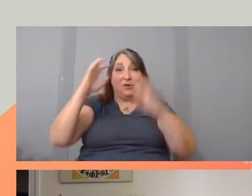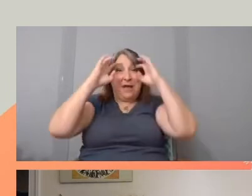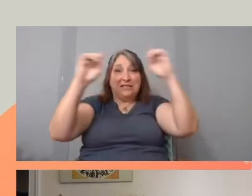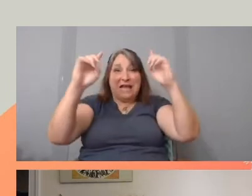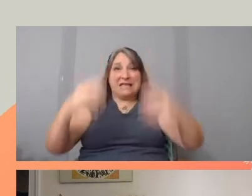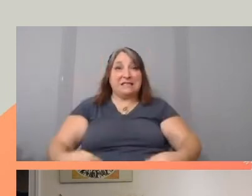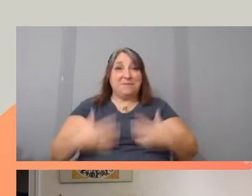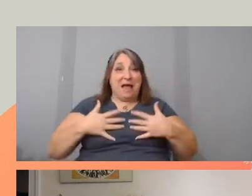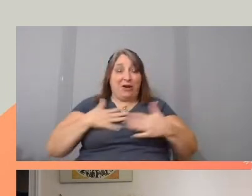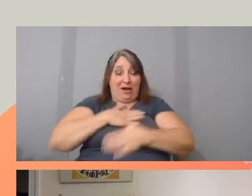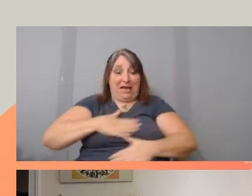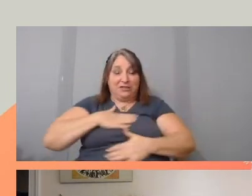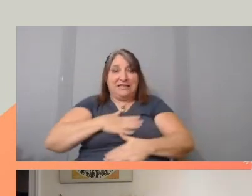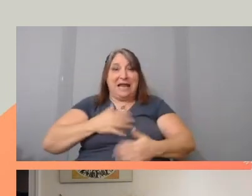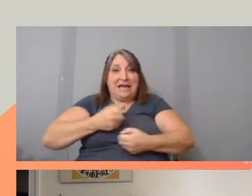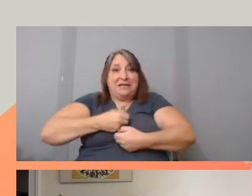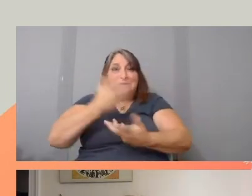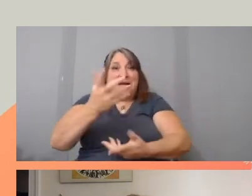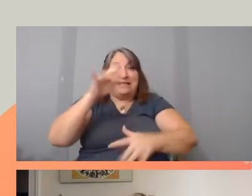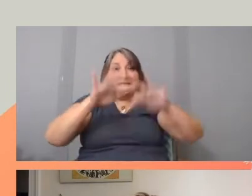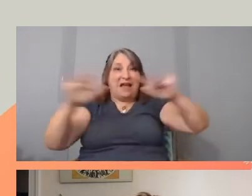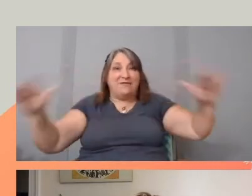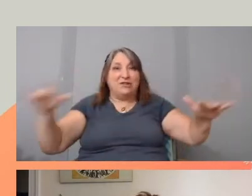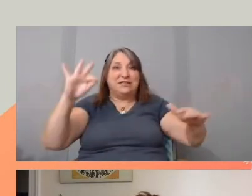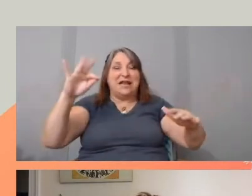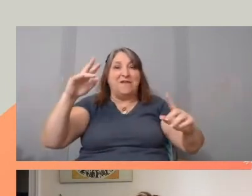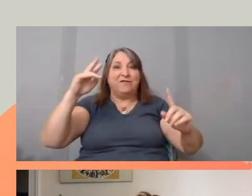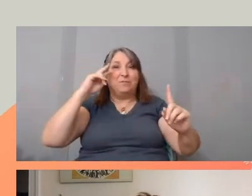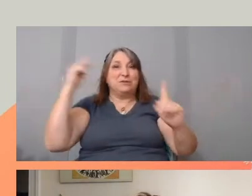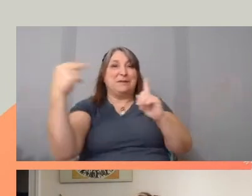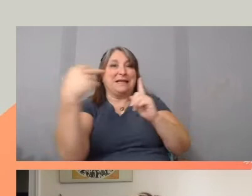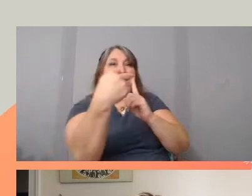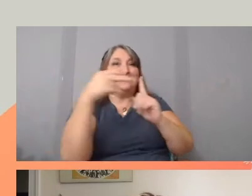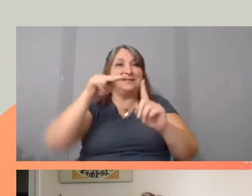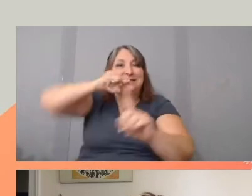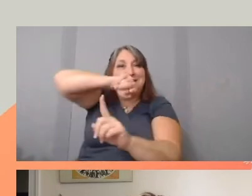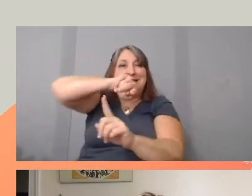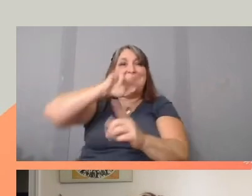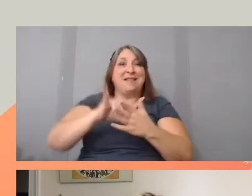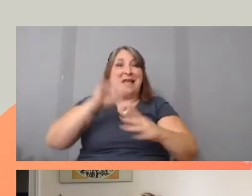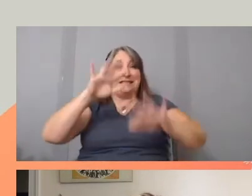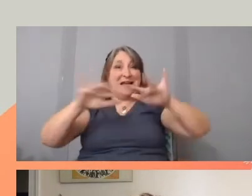and express a diversity of perspectives. And the diversity of perspectives comes from us.